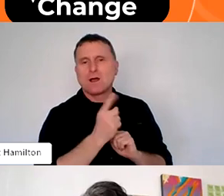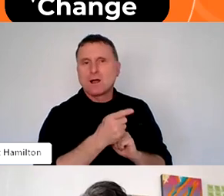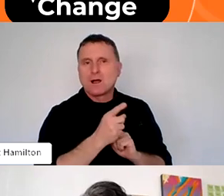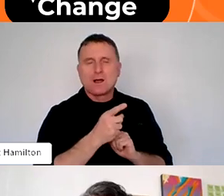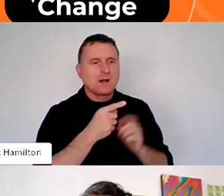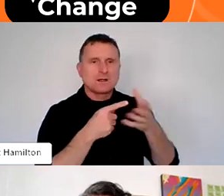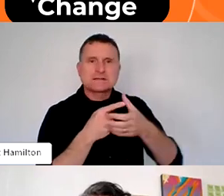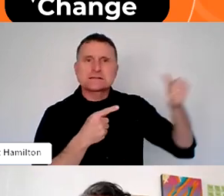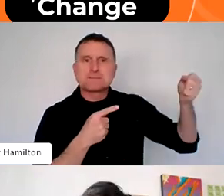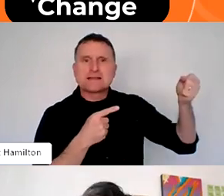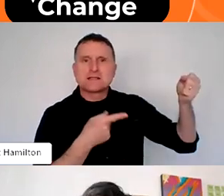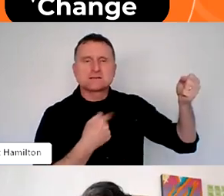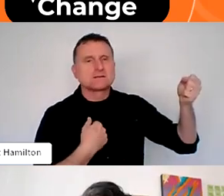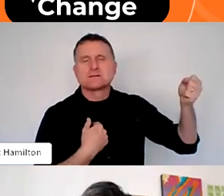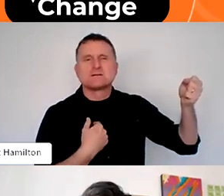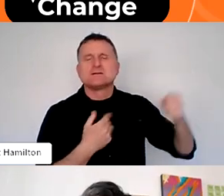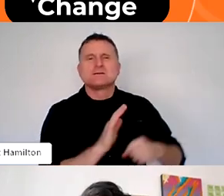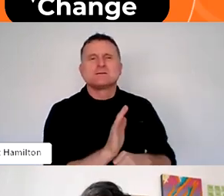that old adage, particularly when you're talking about things such